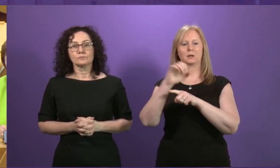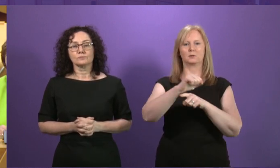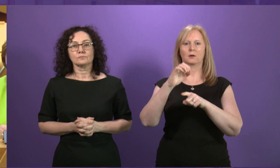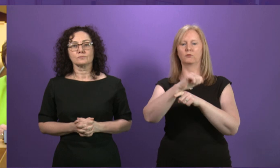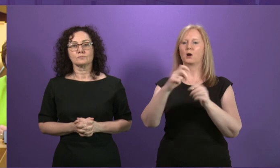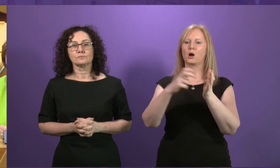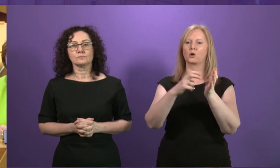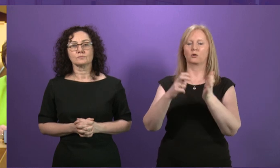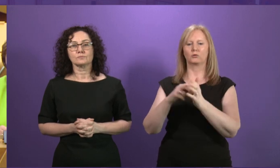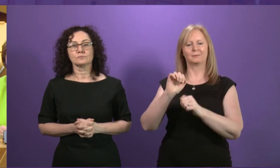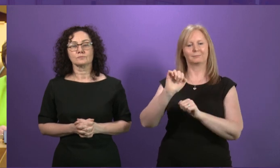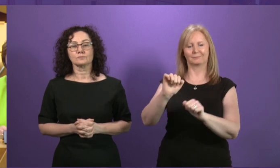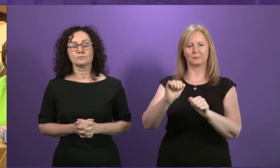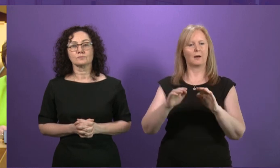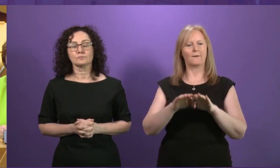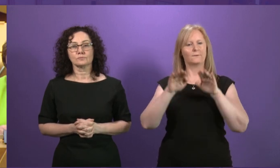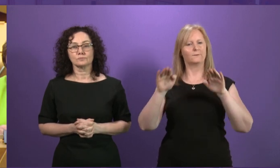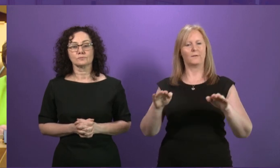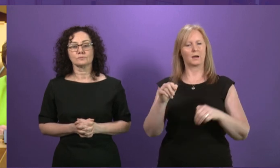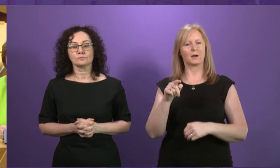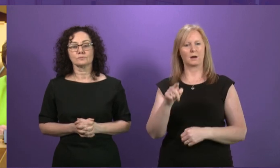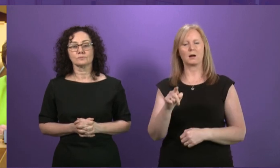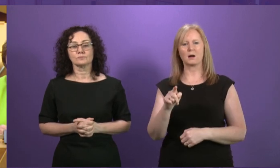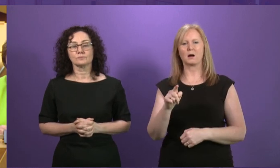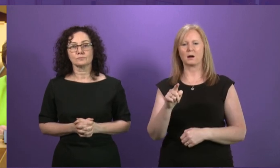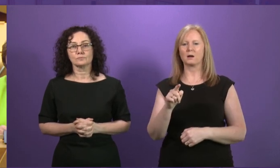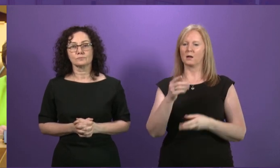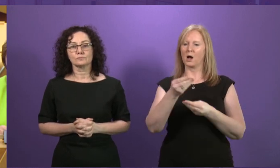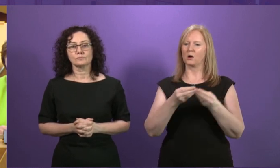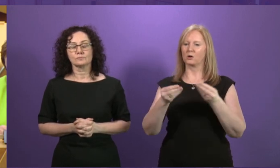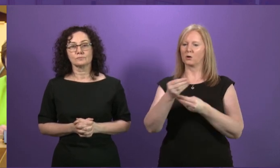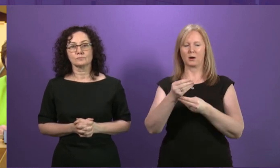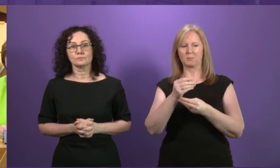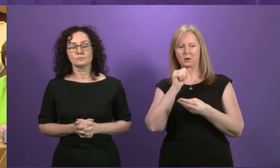hold an unfair commercial advantage, or to economies that do not apply labour standards